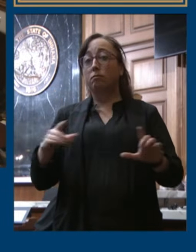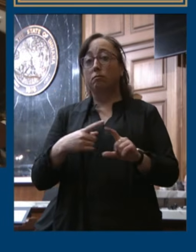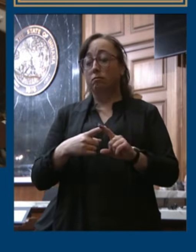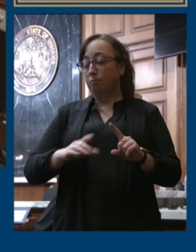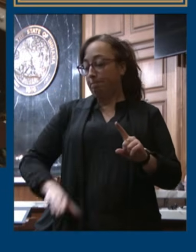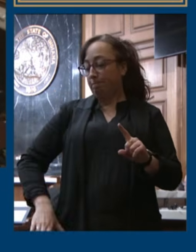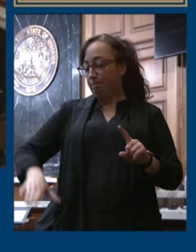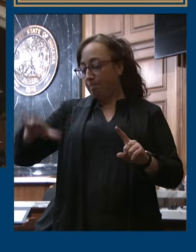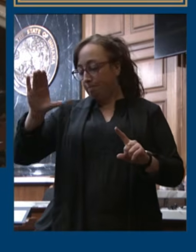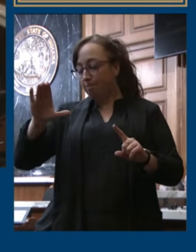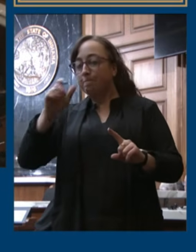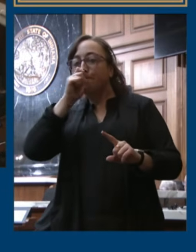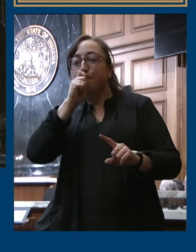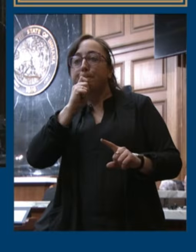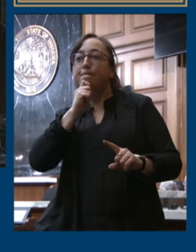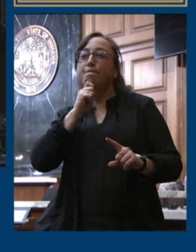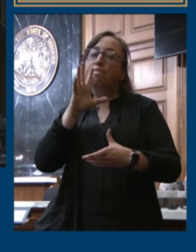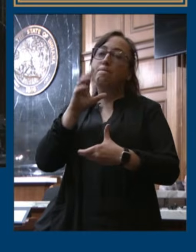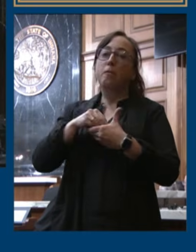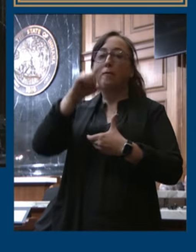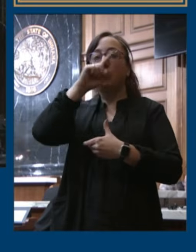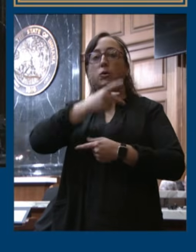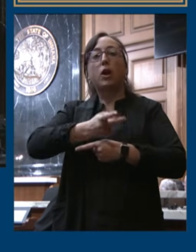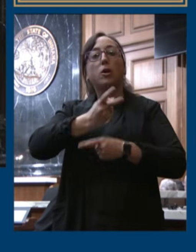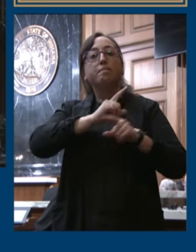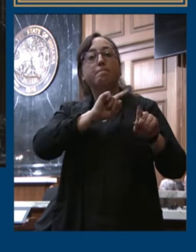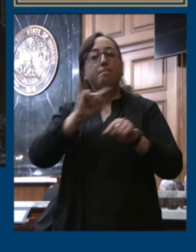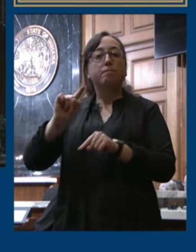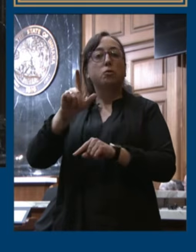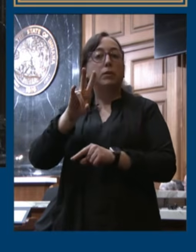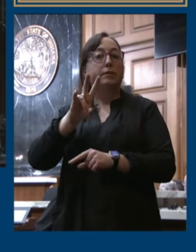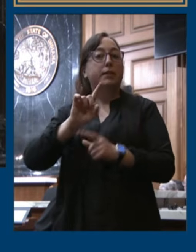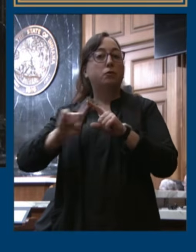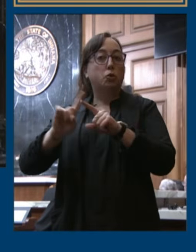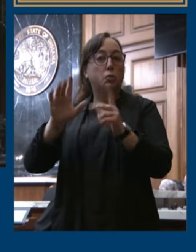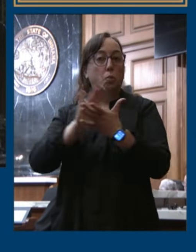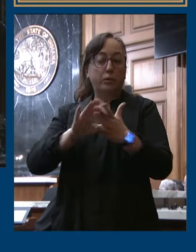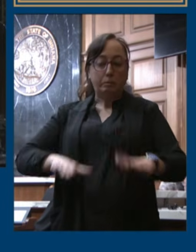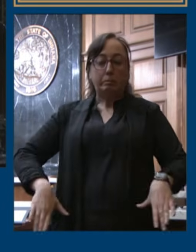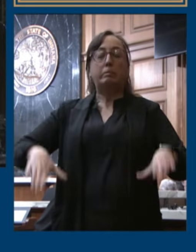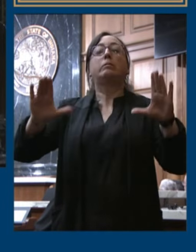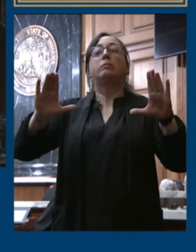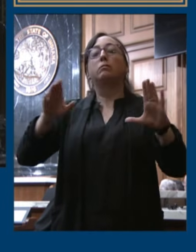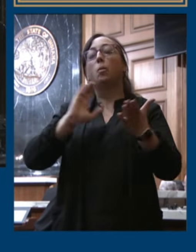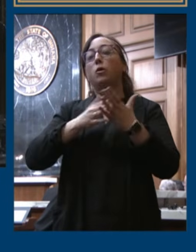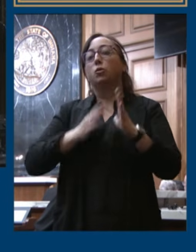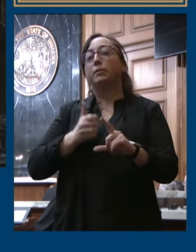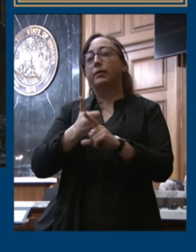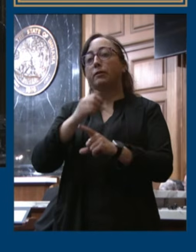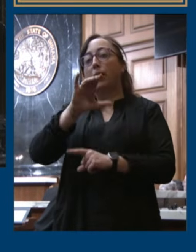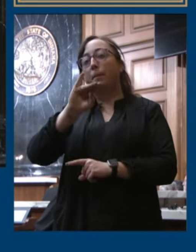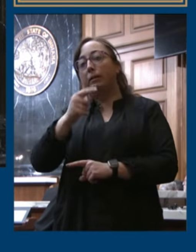TIME IN FOSTER CARE AND HAVING ATTENDED 27 SCHOOLS, PROSECUTOR CUMMINGS KNOWS FIRSTHAND THAT EDUCATION